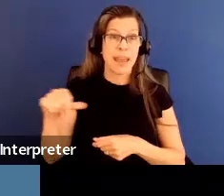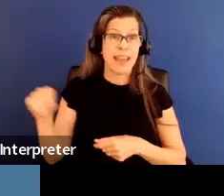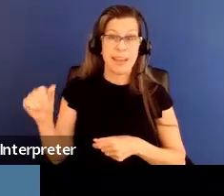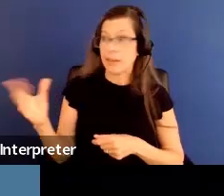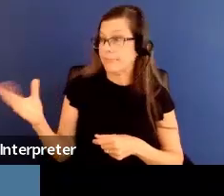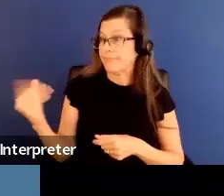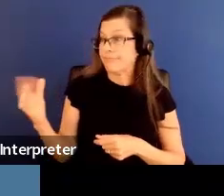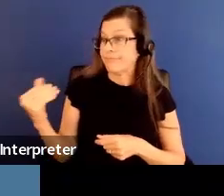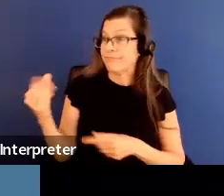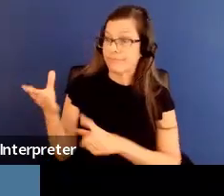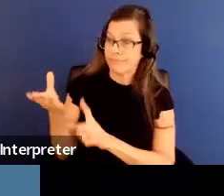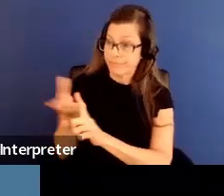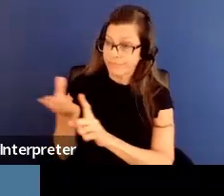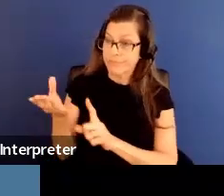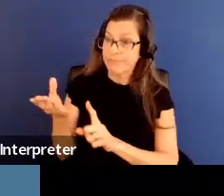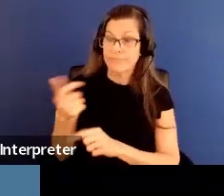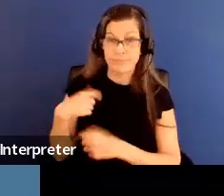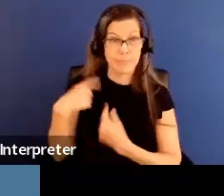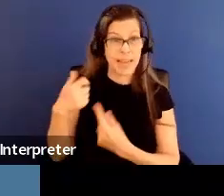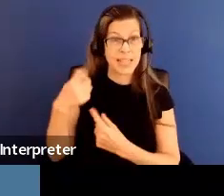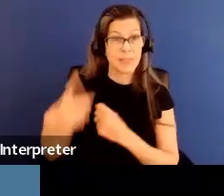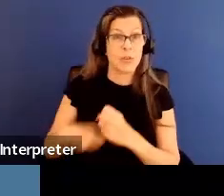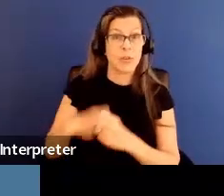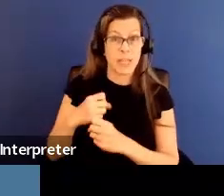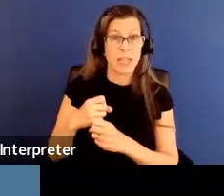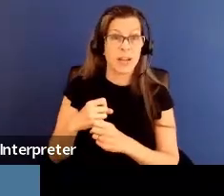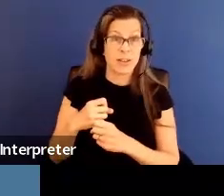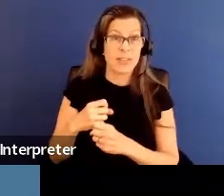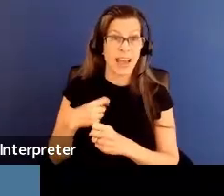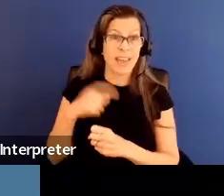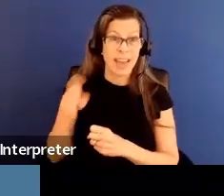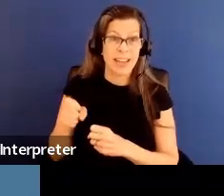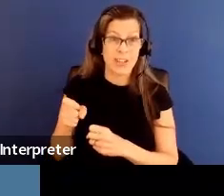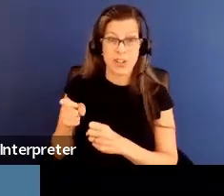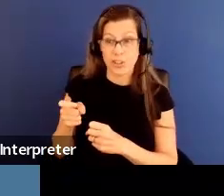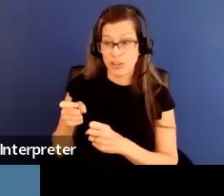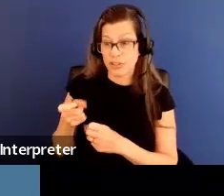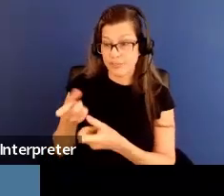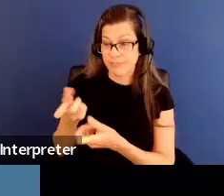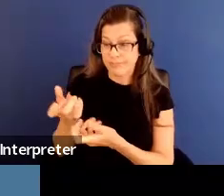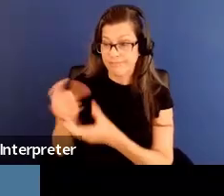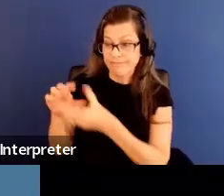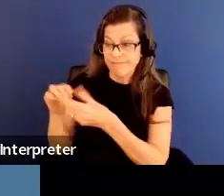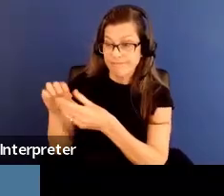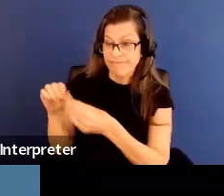up with the amount of medication and the prior authorizations. So it's I definitely had to advocate